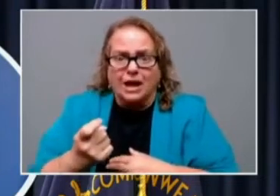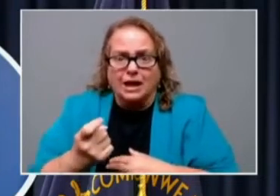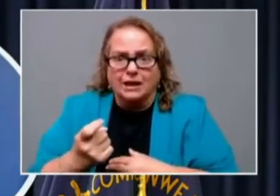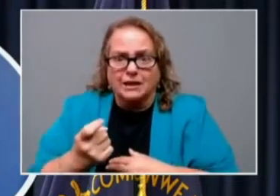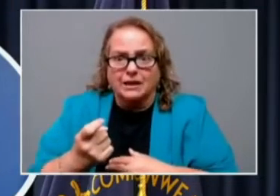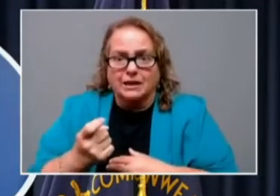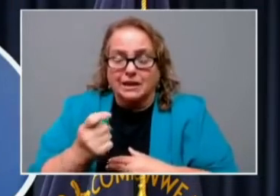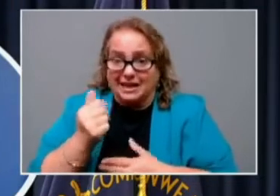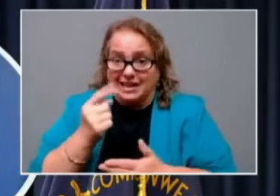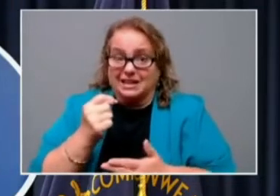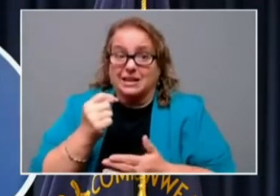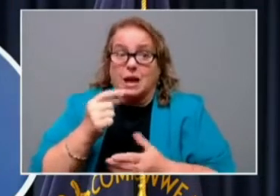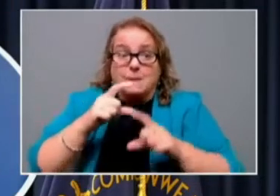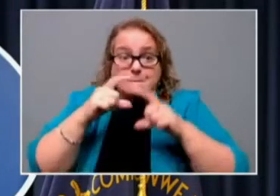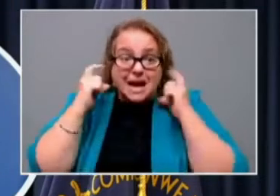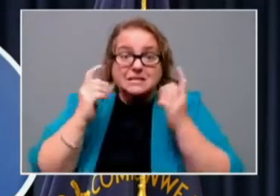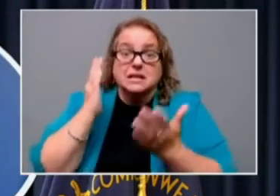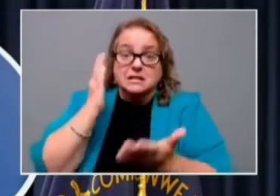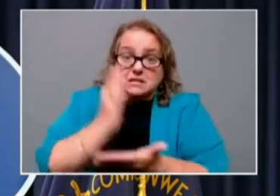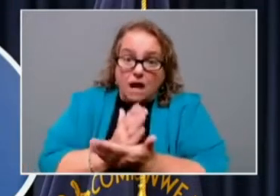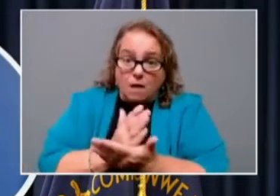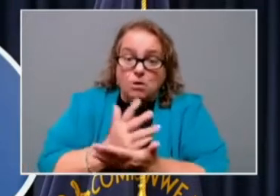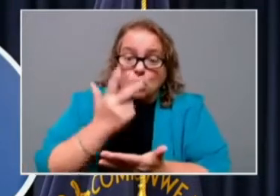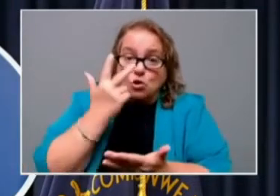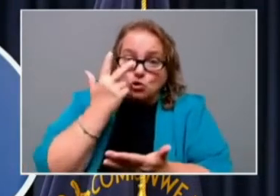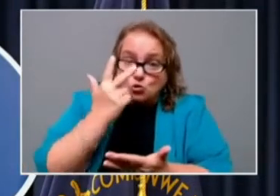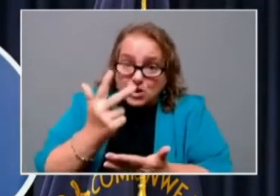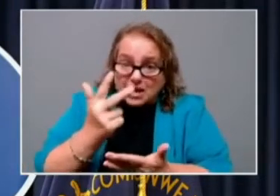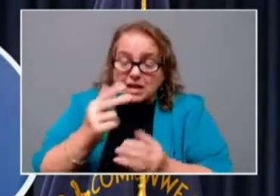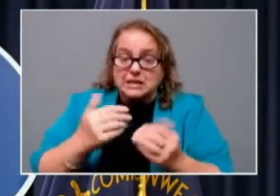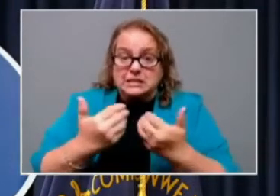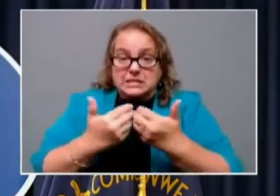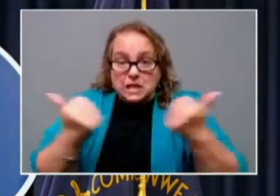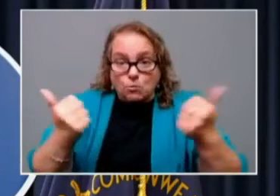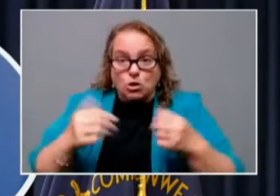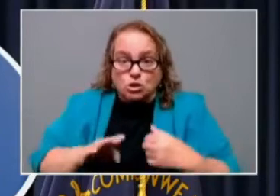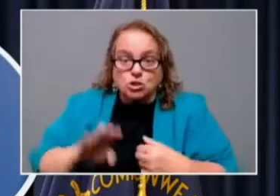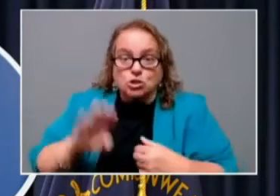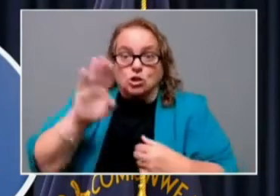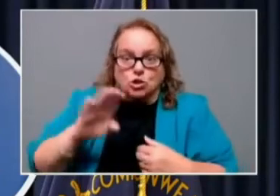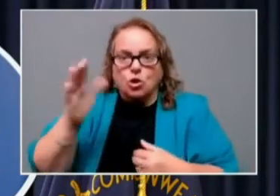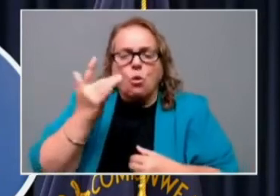in the world would we remove a tool that has successfully stopped more people from dying three straight times?